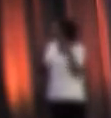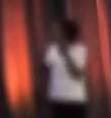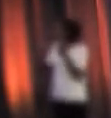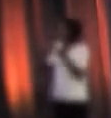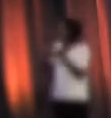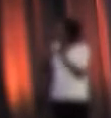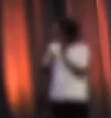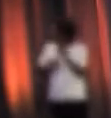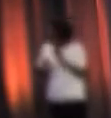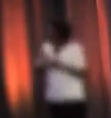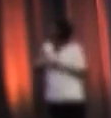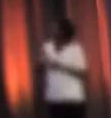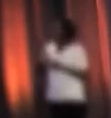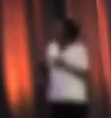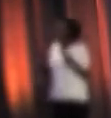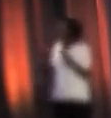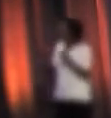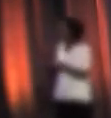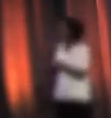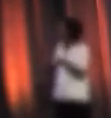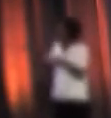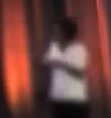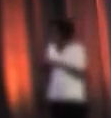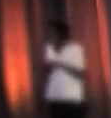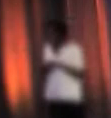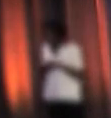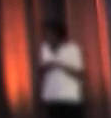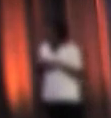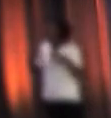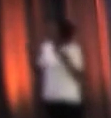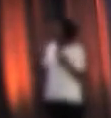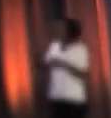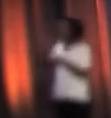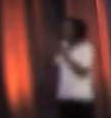awards took place in 2003, the European year of disabled people.